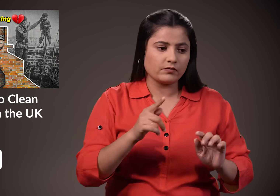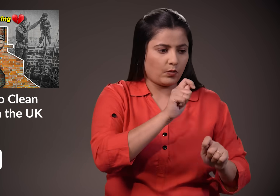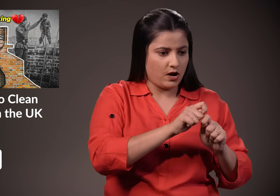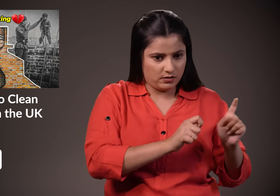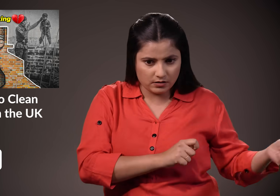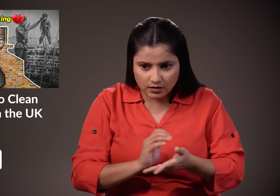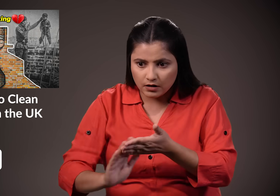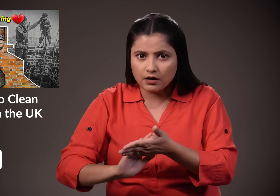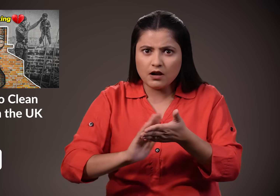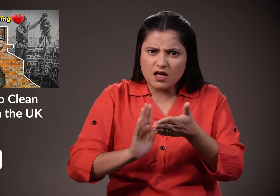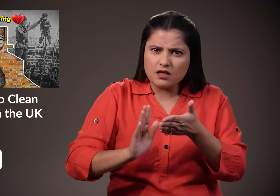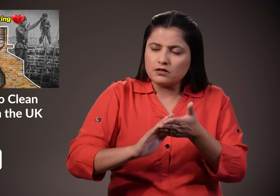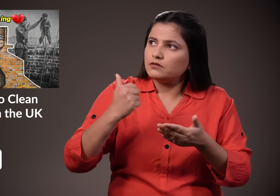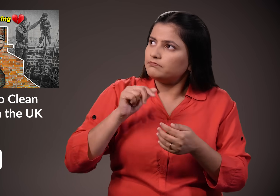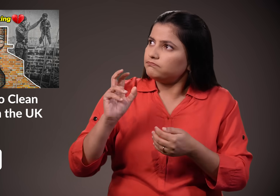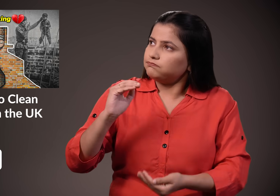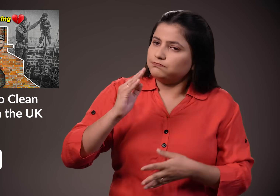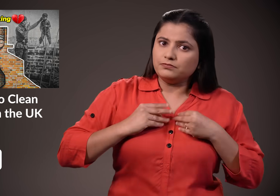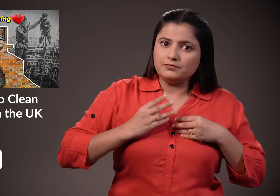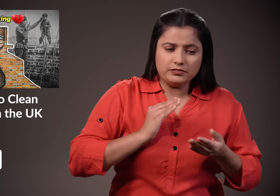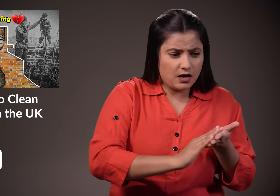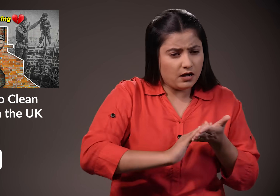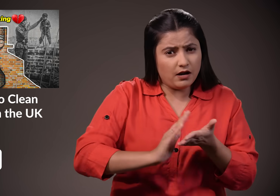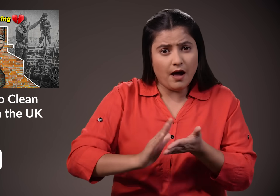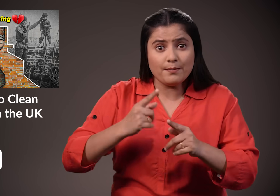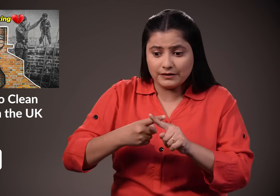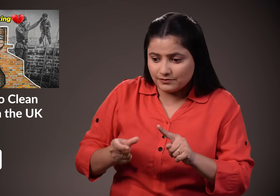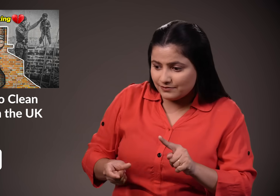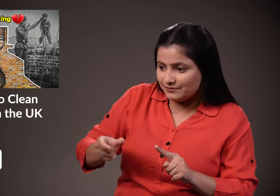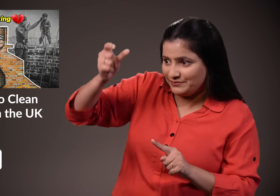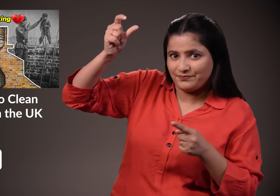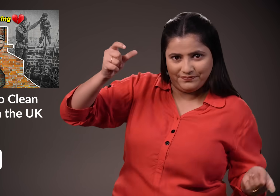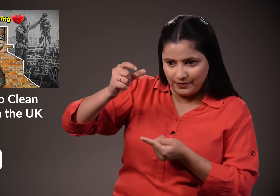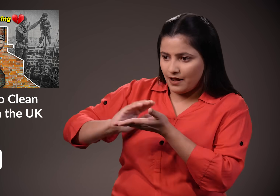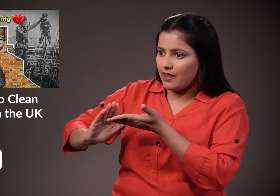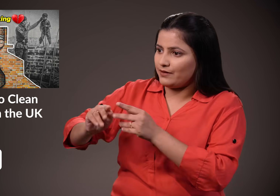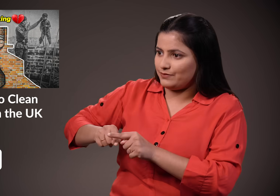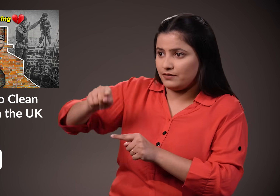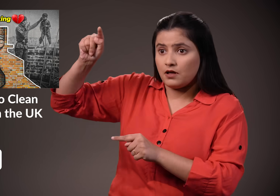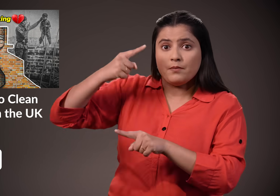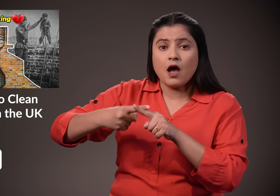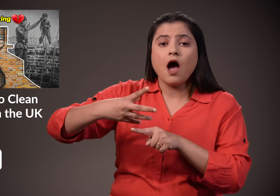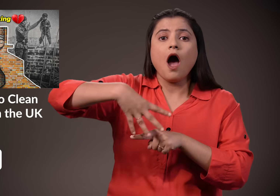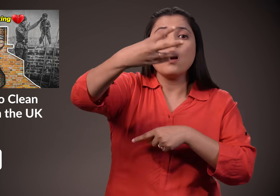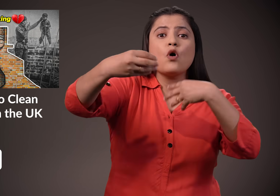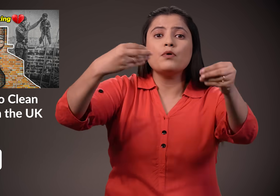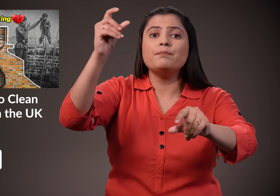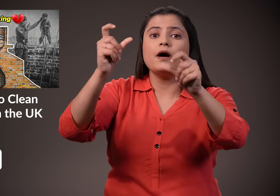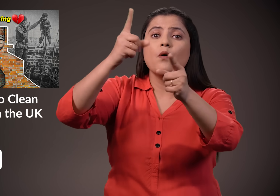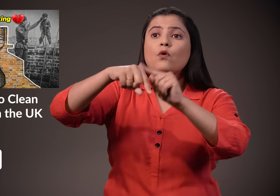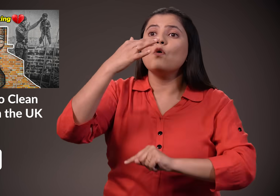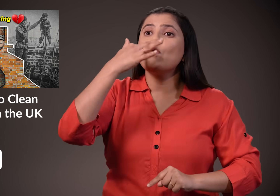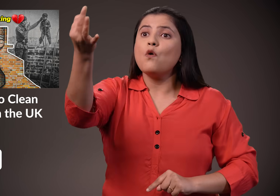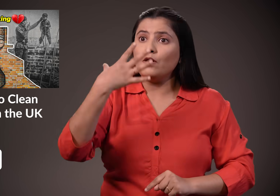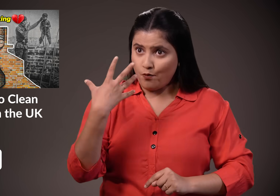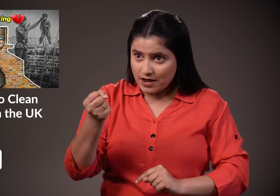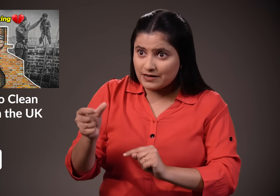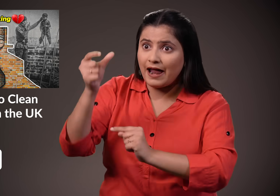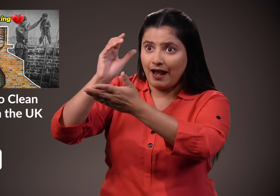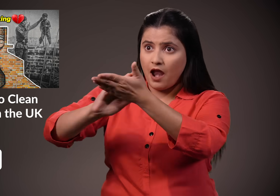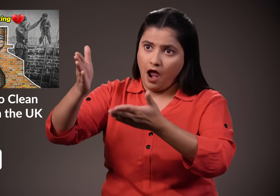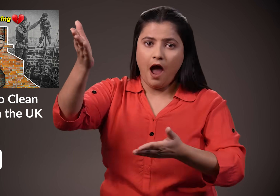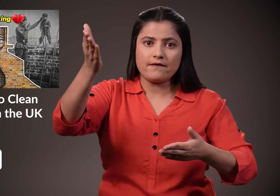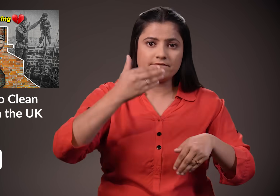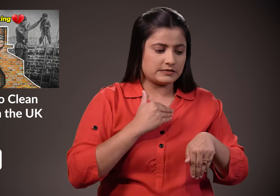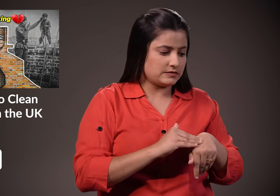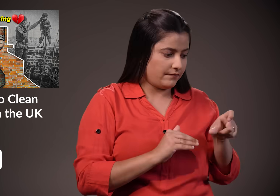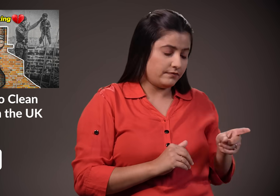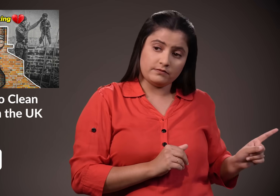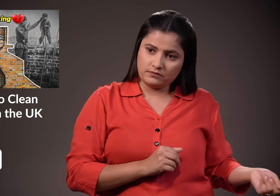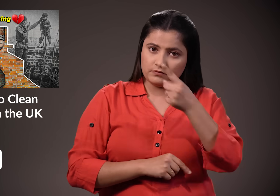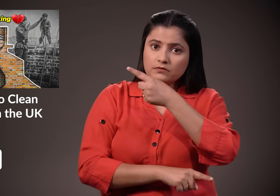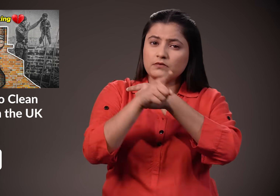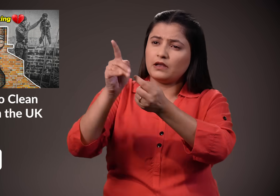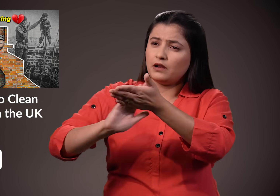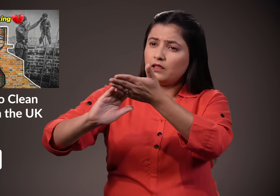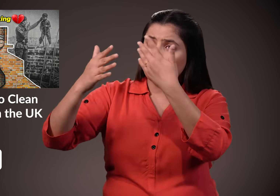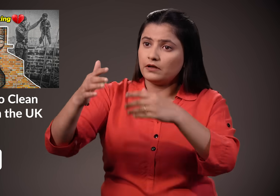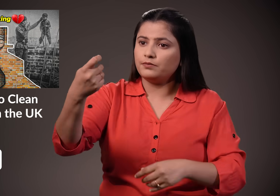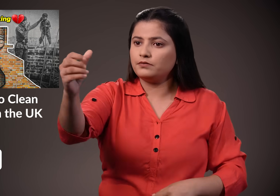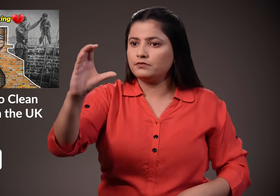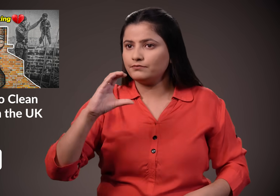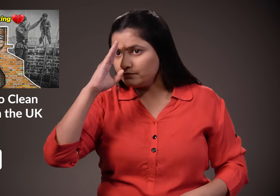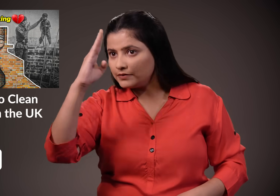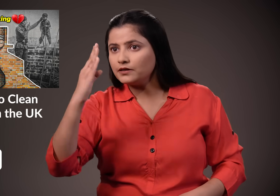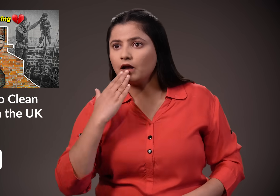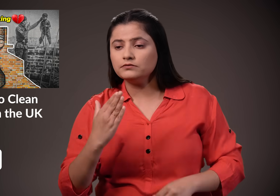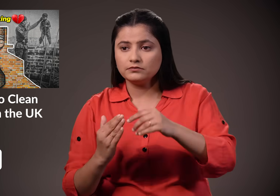The children worked at the master's house and were forced to even clean chimneys of other houses for which the master was paid.